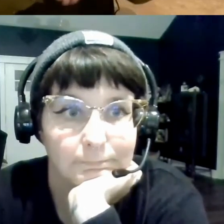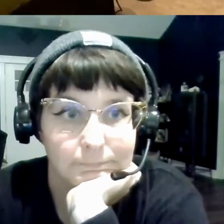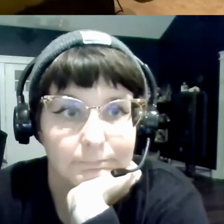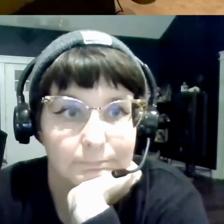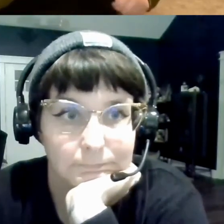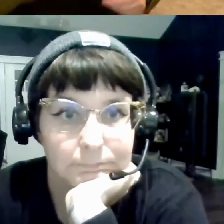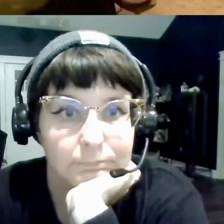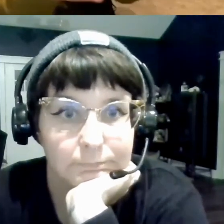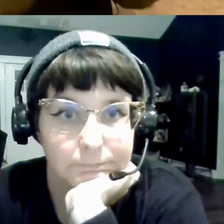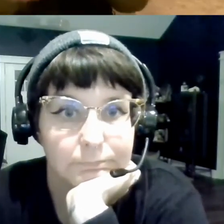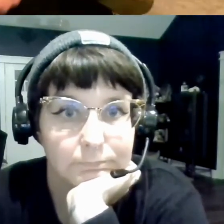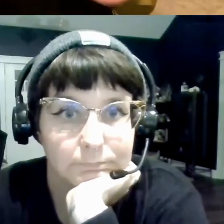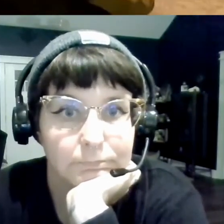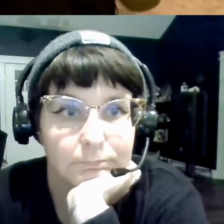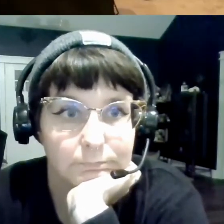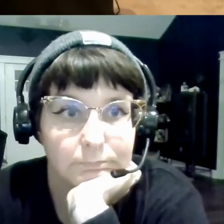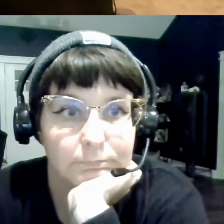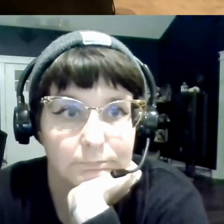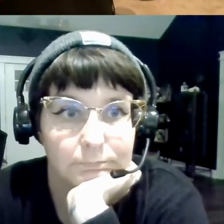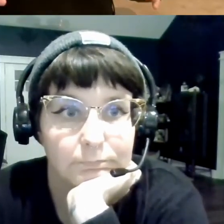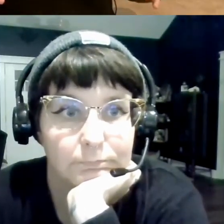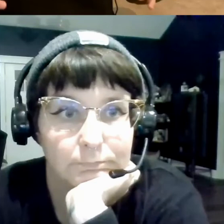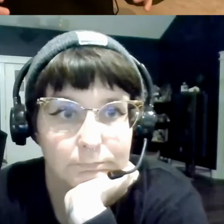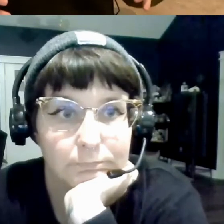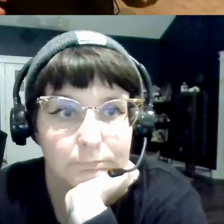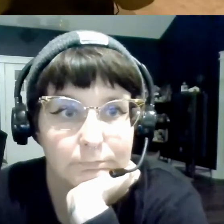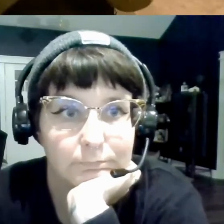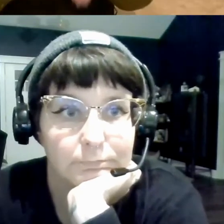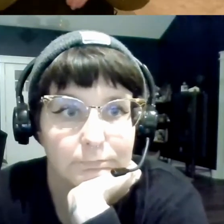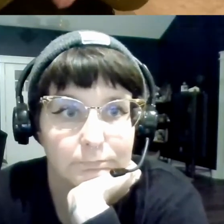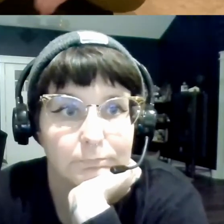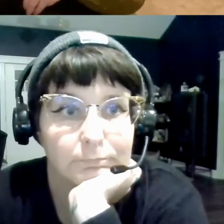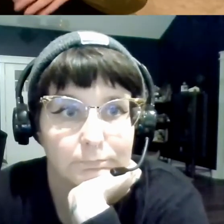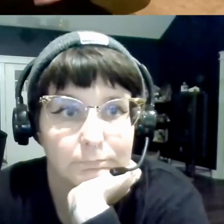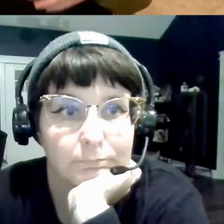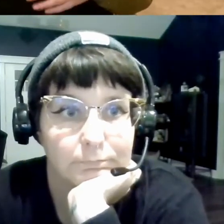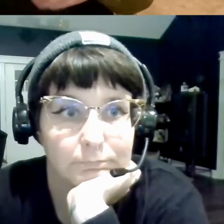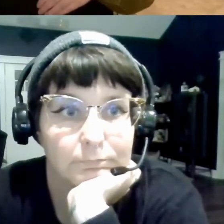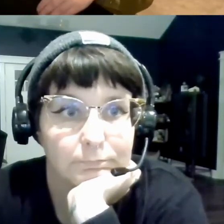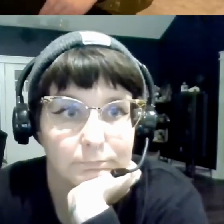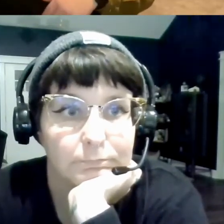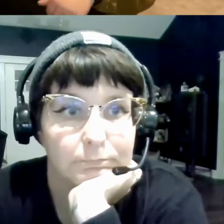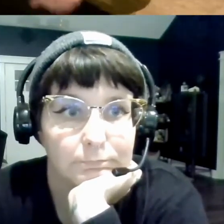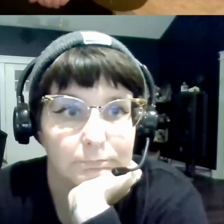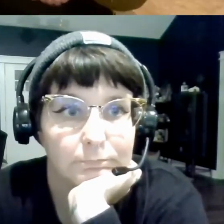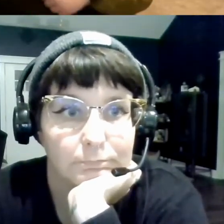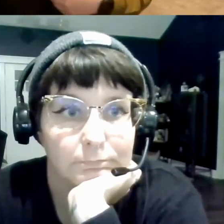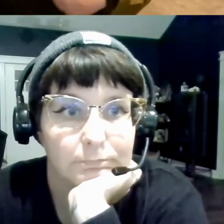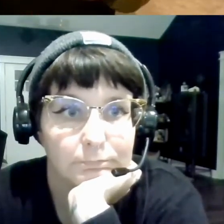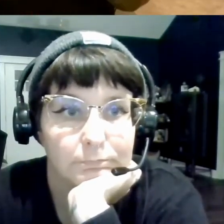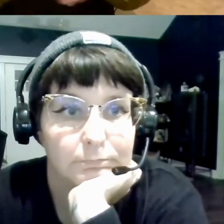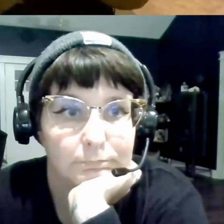and we start meeting in the evenings after work and share some food and start talking strategies